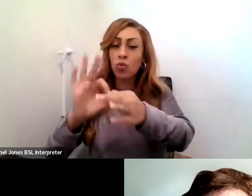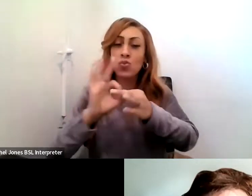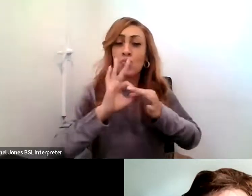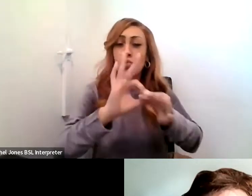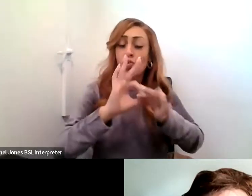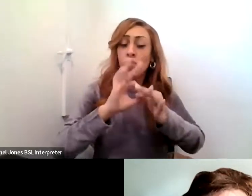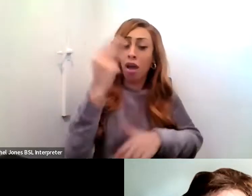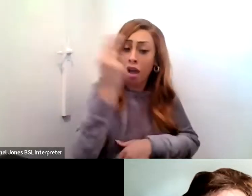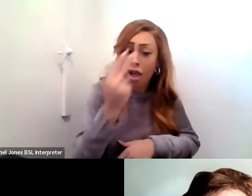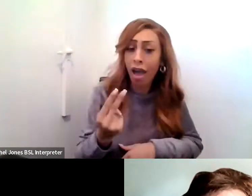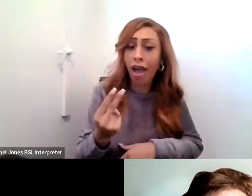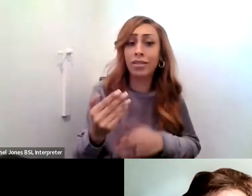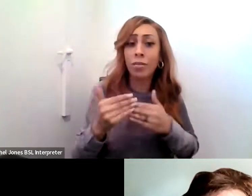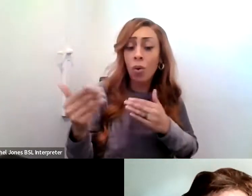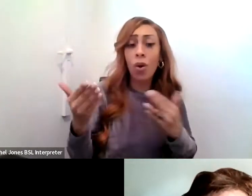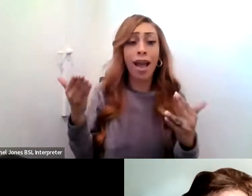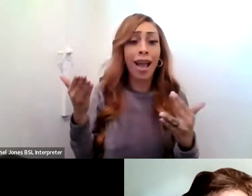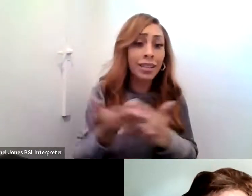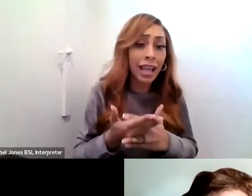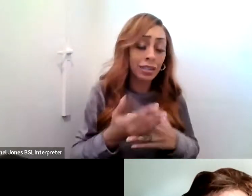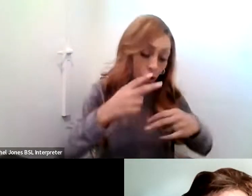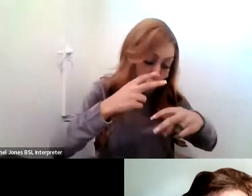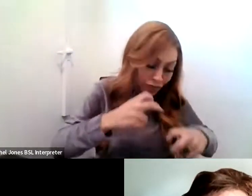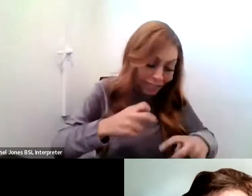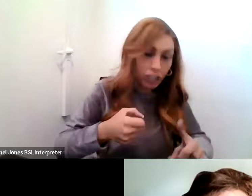through carrying out research and campaigning projects,